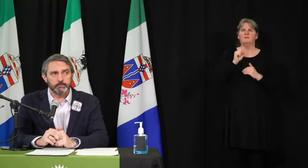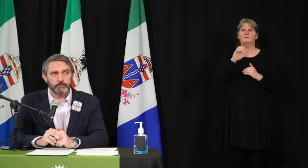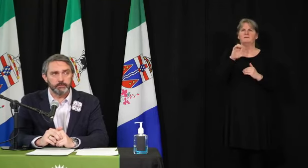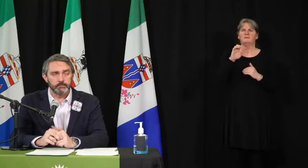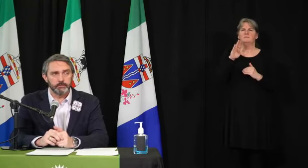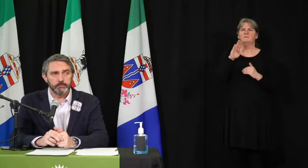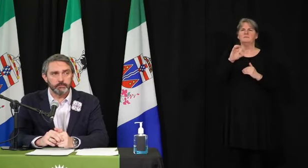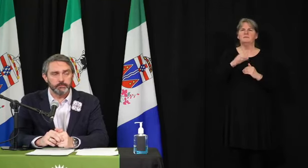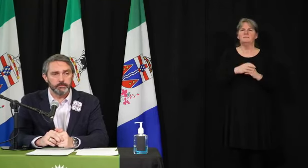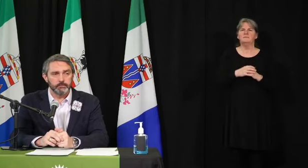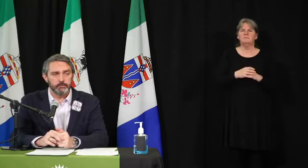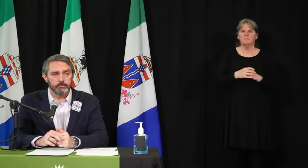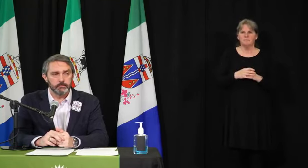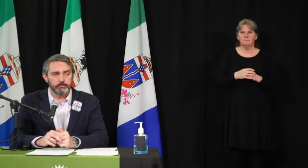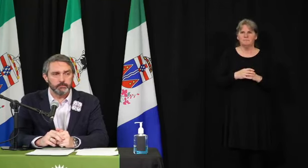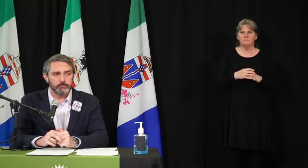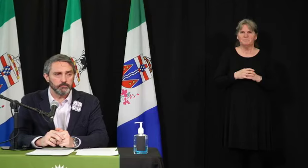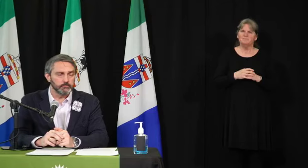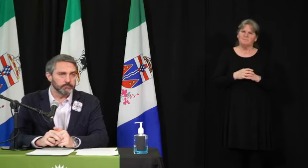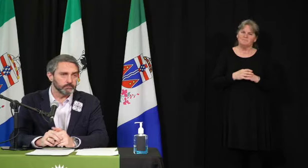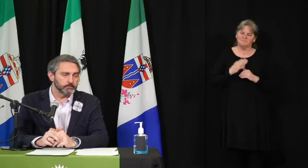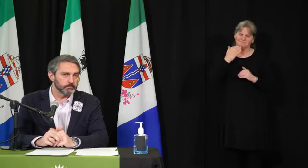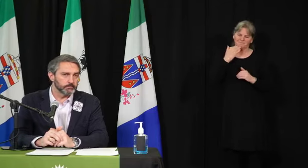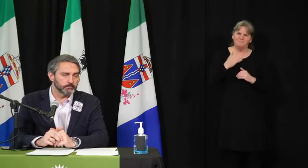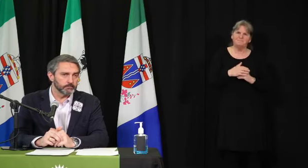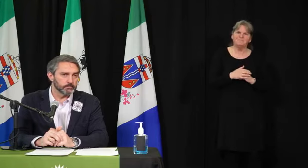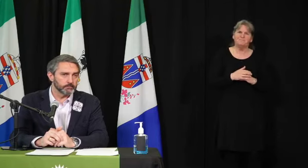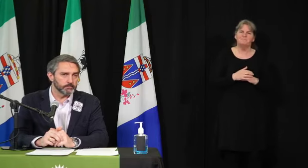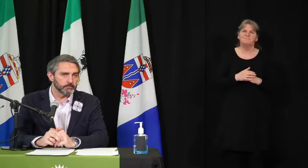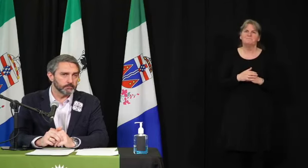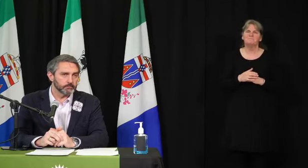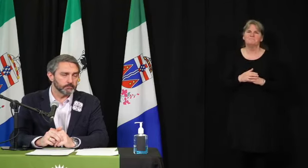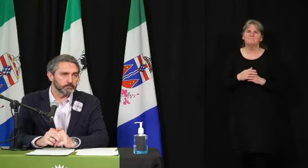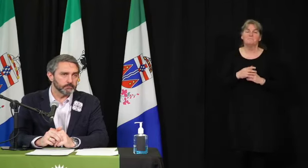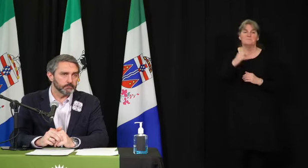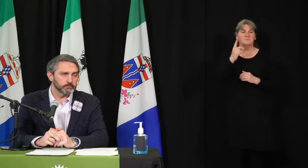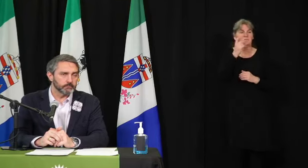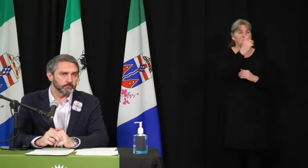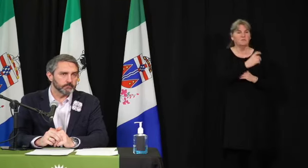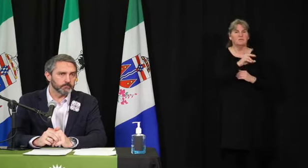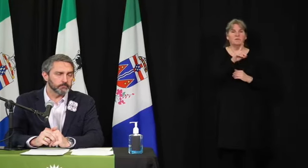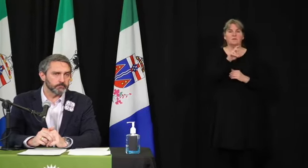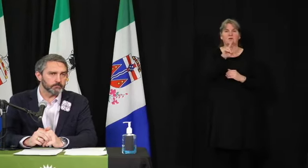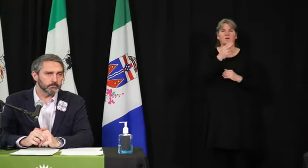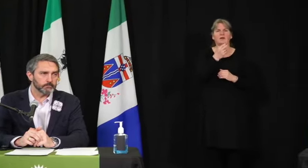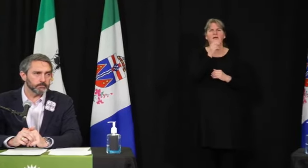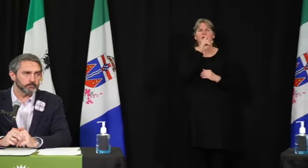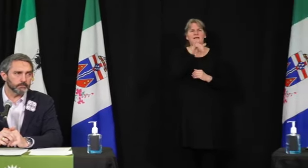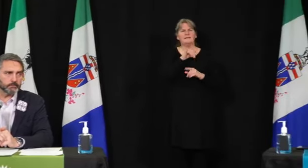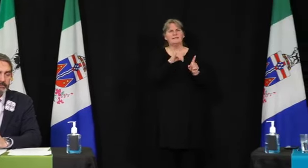Now to Chris at CBC. Reporter: Thanks. My first question for Dr Hanley.